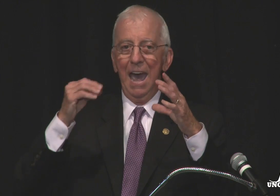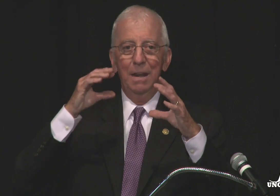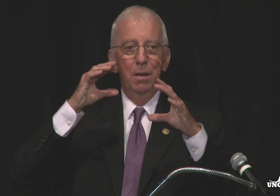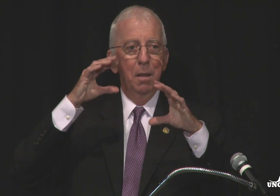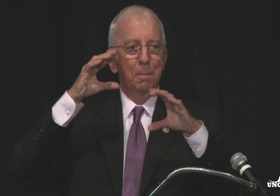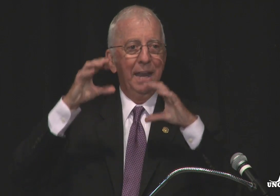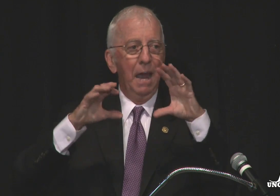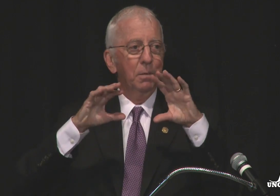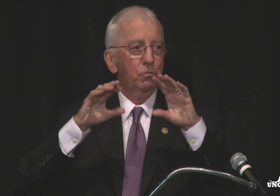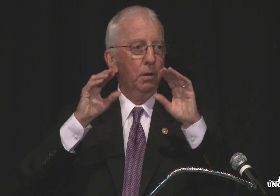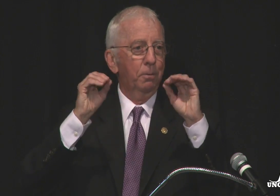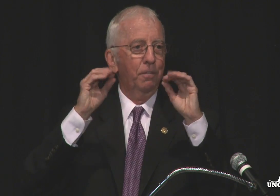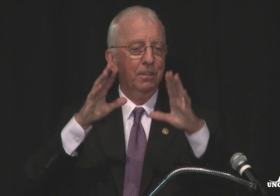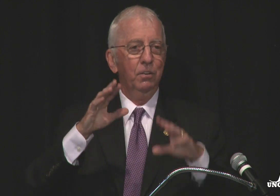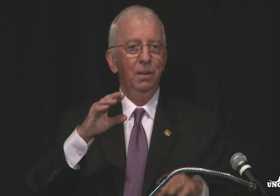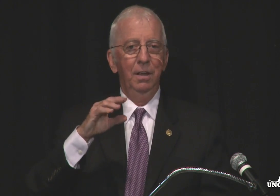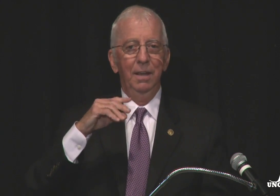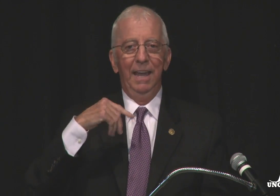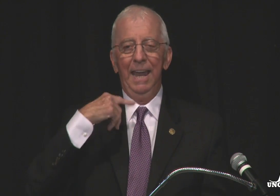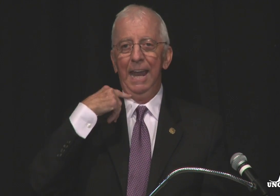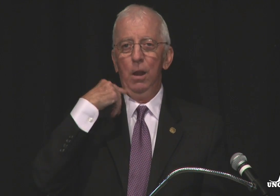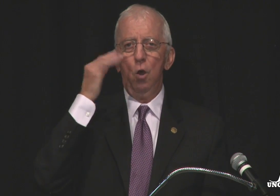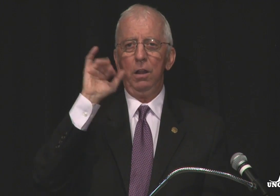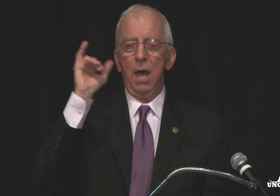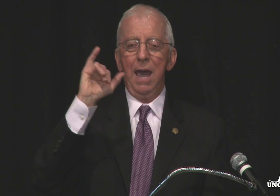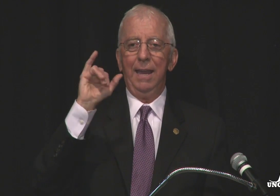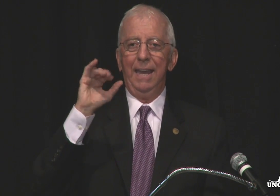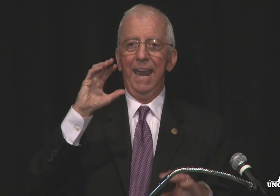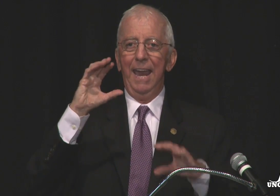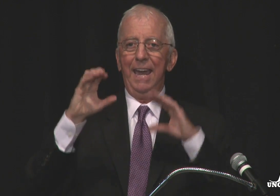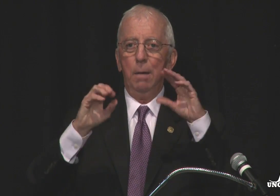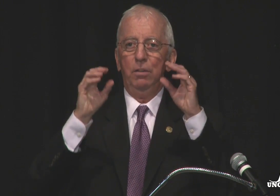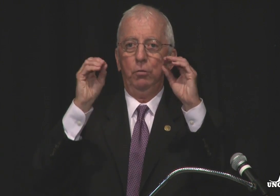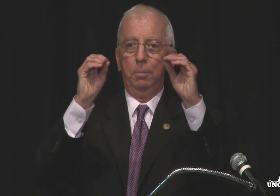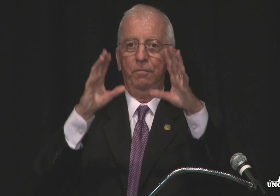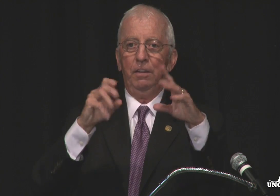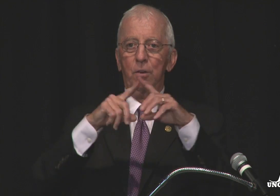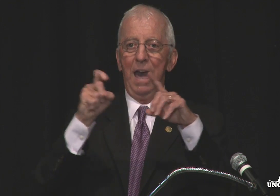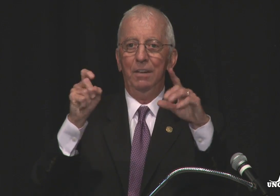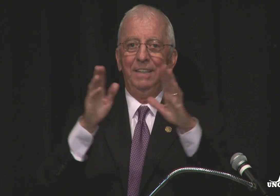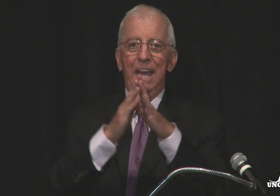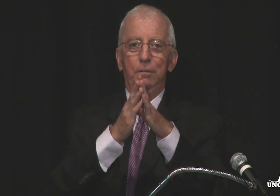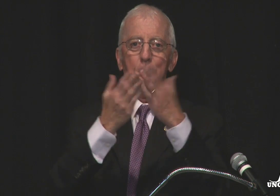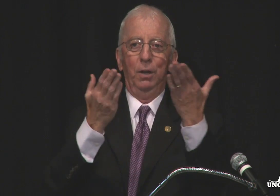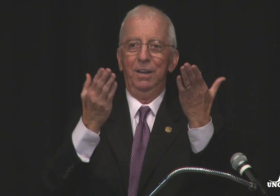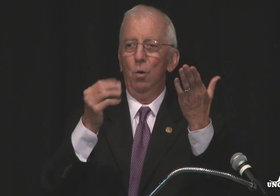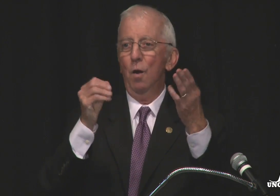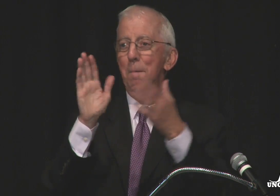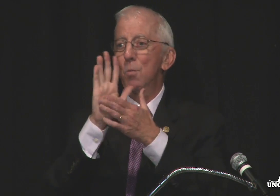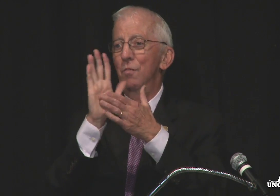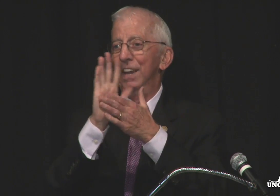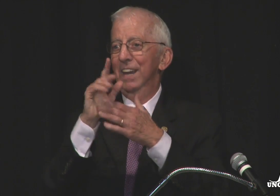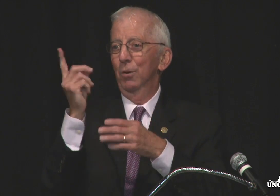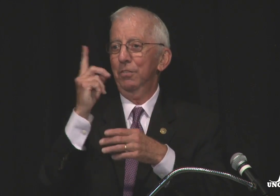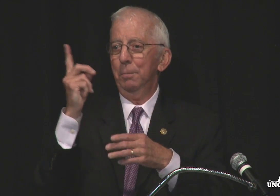And my chemistry professor, he looked like a chemistry professor out of a text book, or a movie, or something.